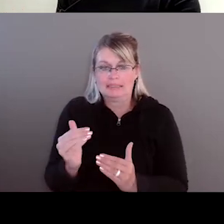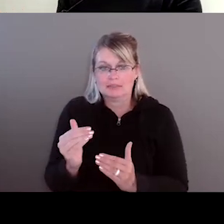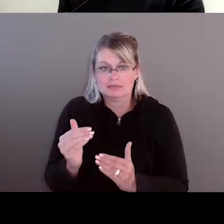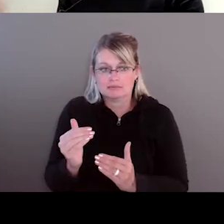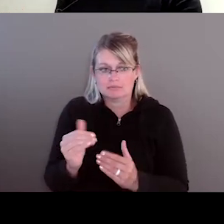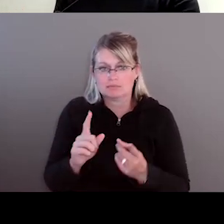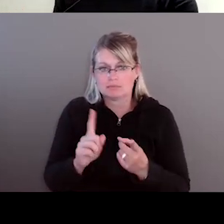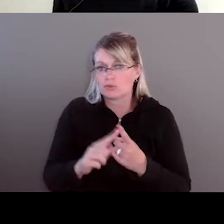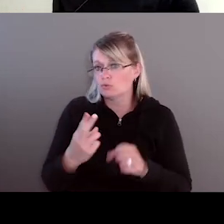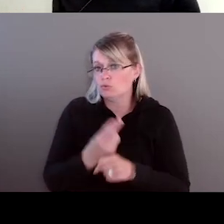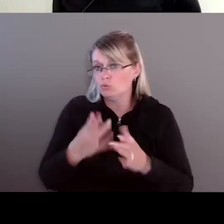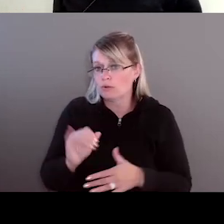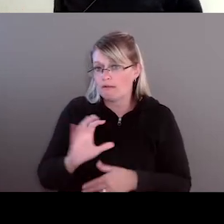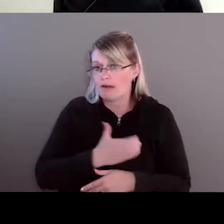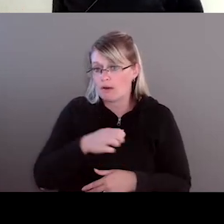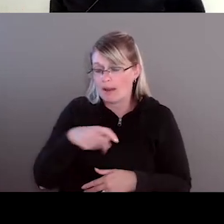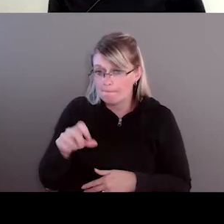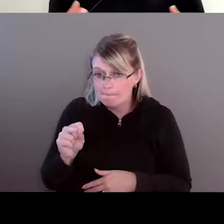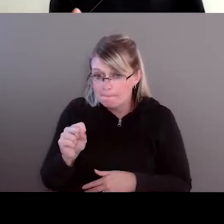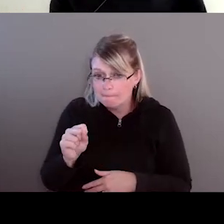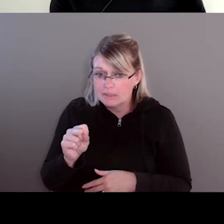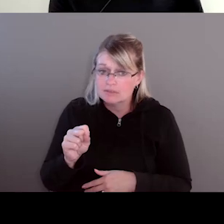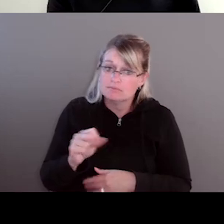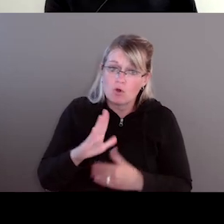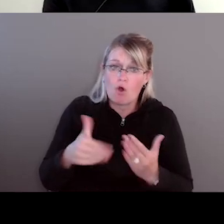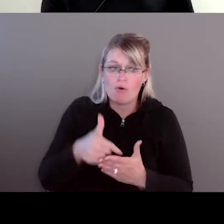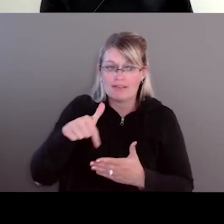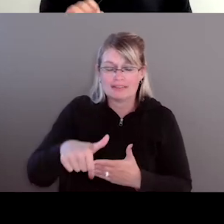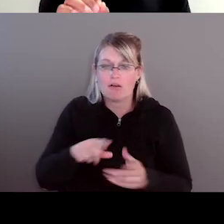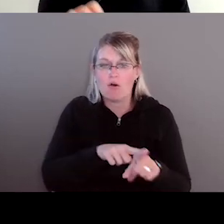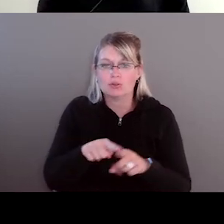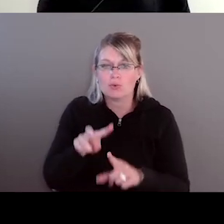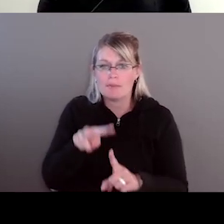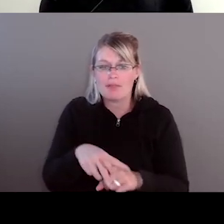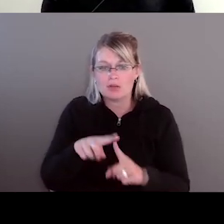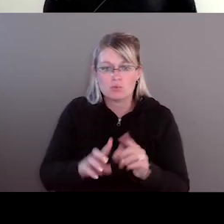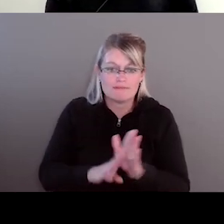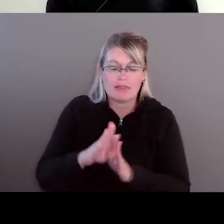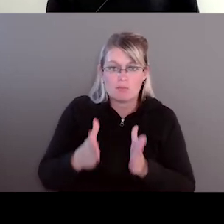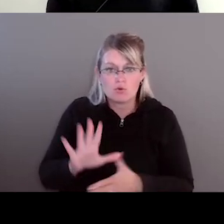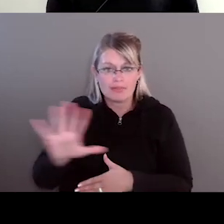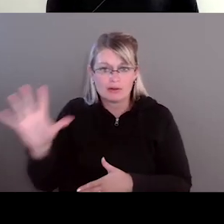the users of our application, all of this can also be applied to the developer experiences, the way